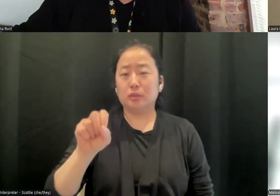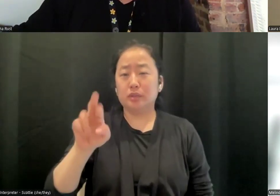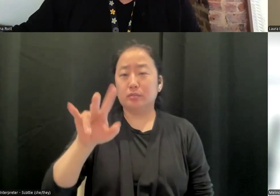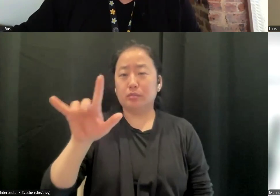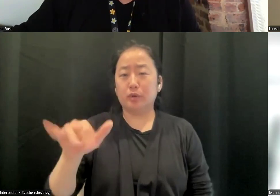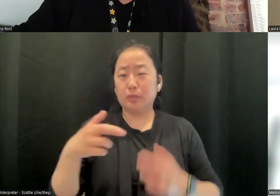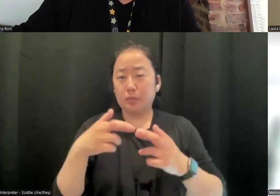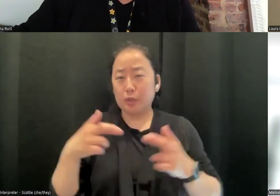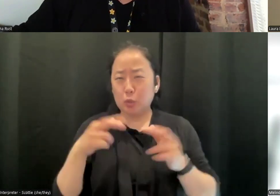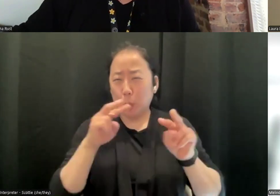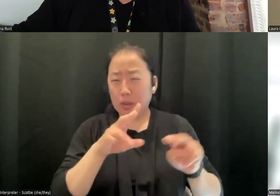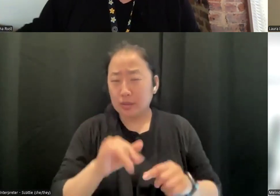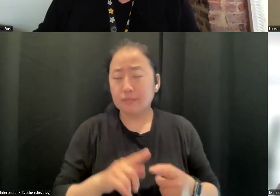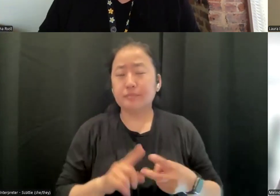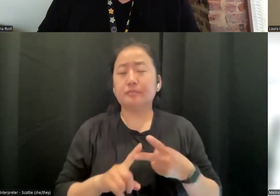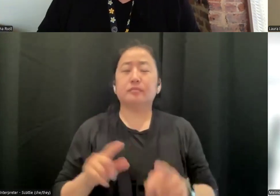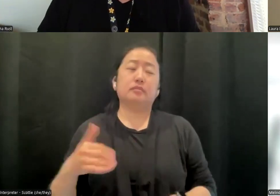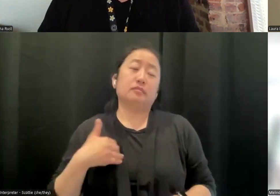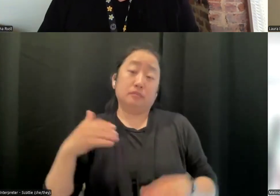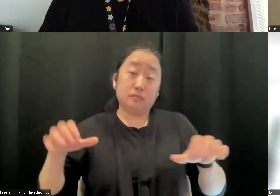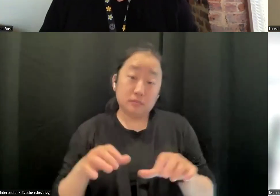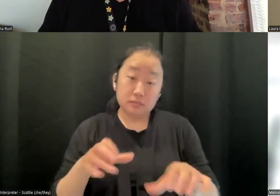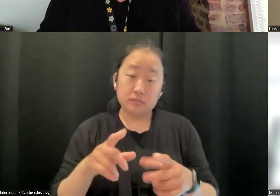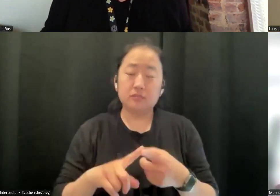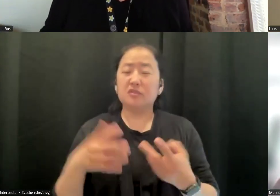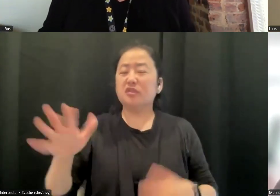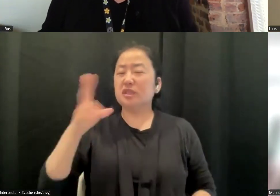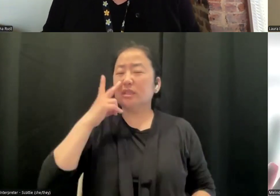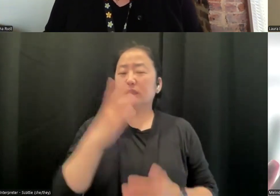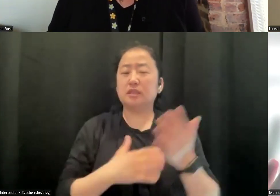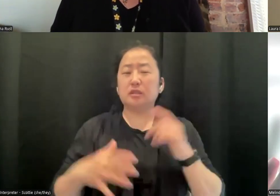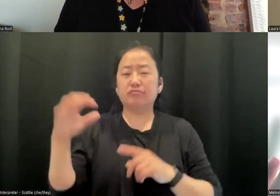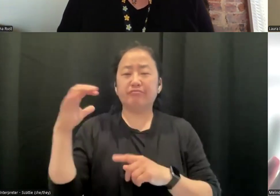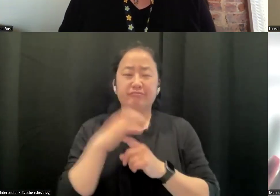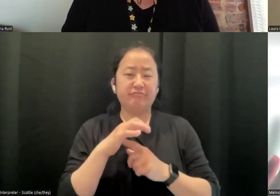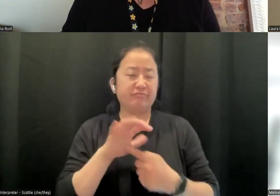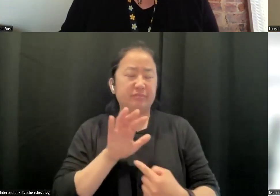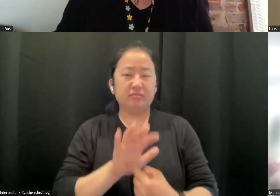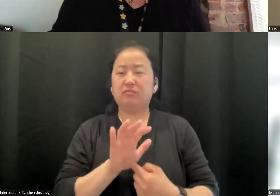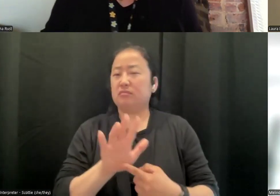If you have an activity, obviously you've seen some great examples of recreation through AT,